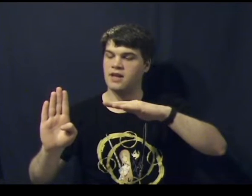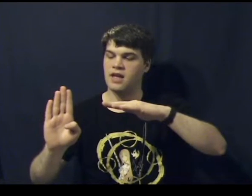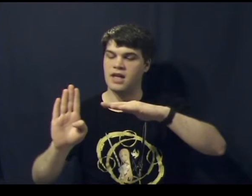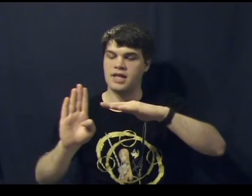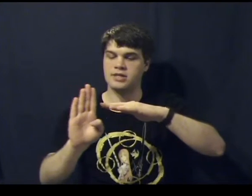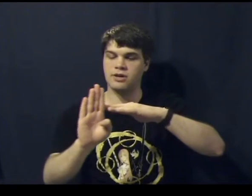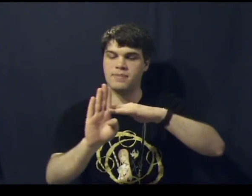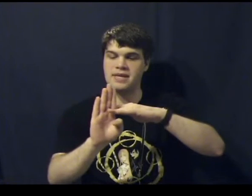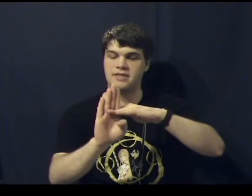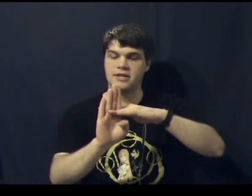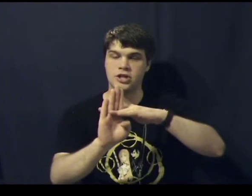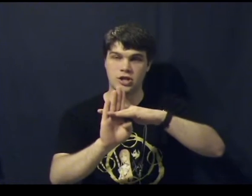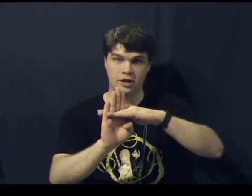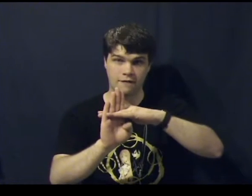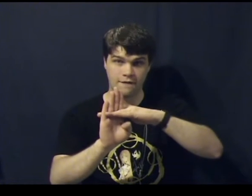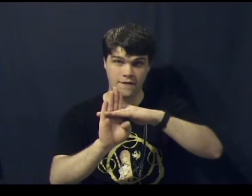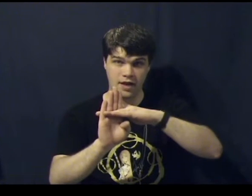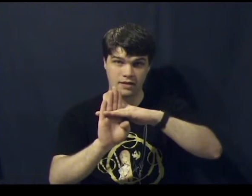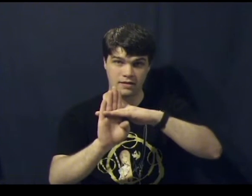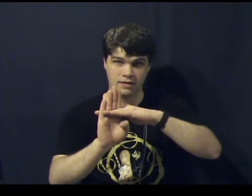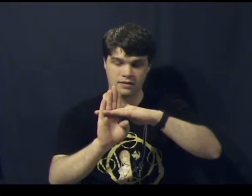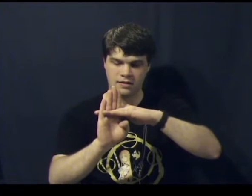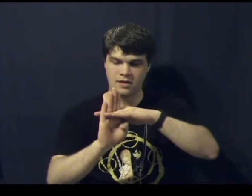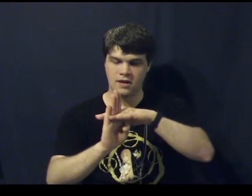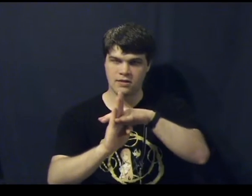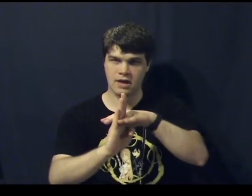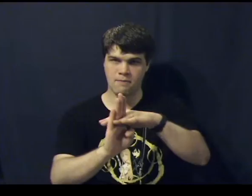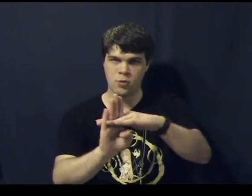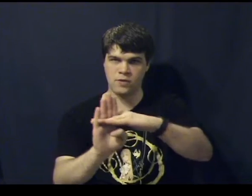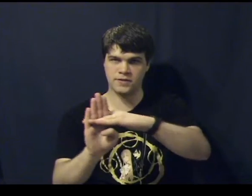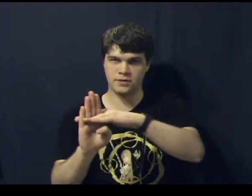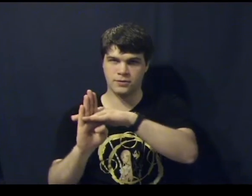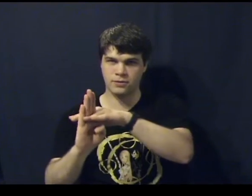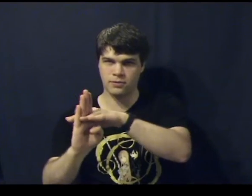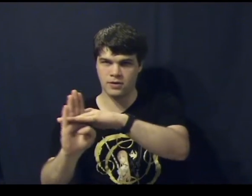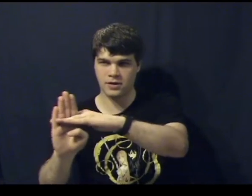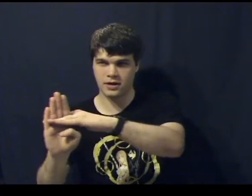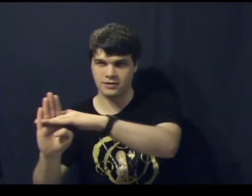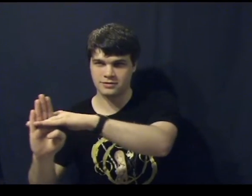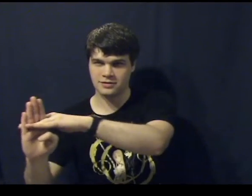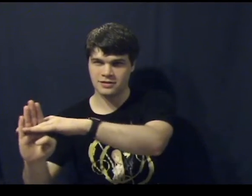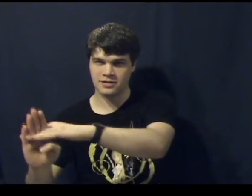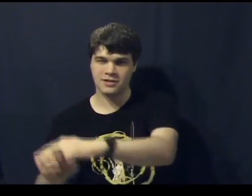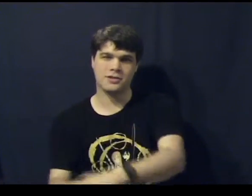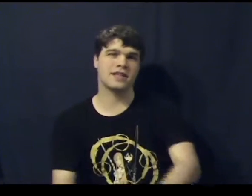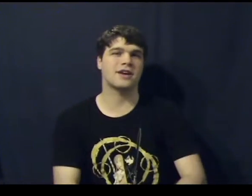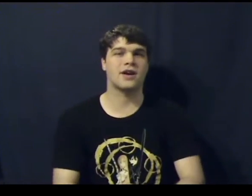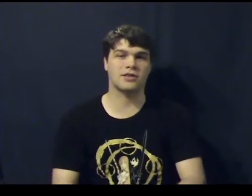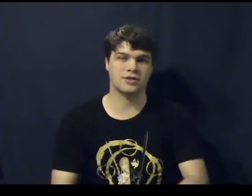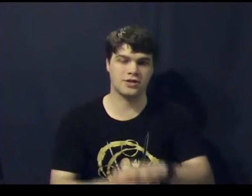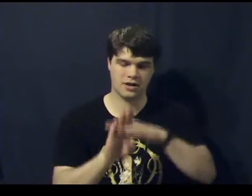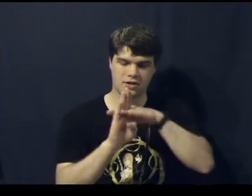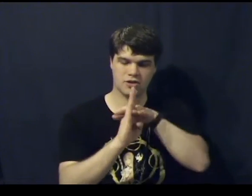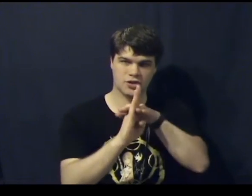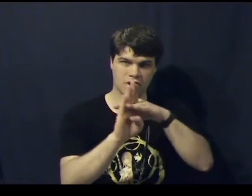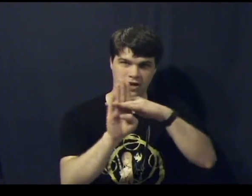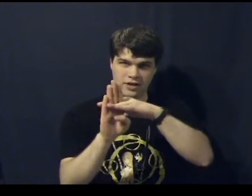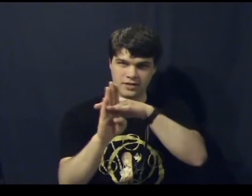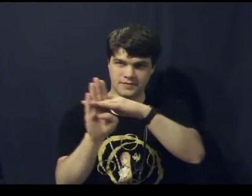is going to be the shark fin that moves through the water. So that's how I learned shark. Shark.